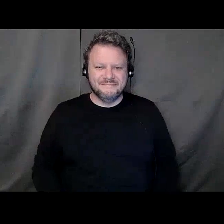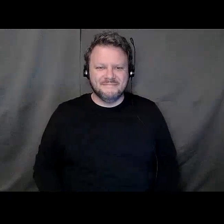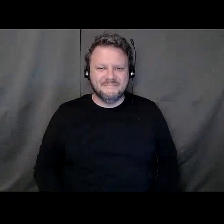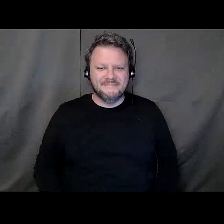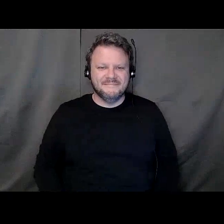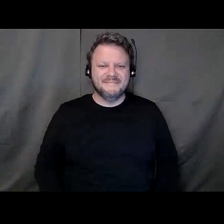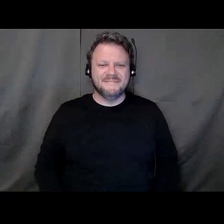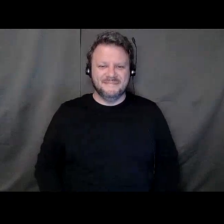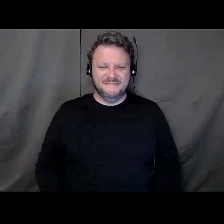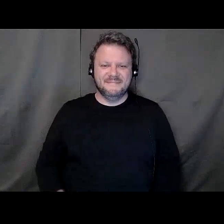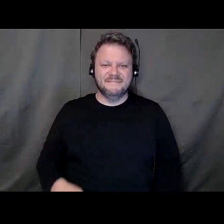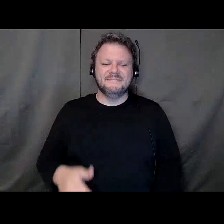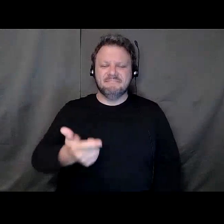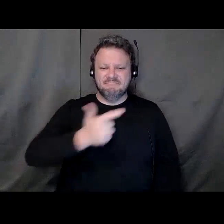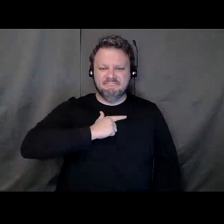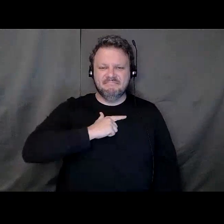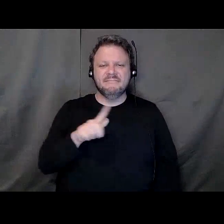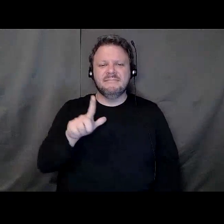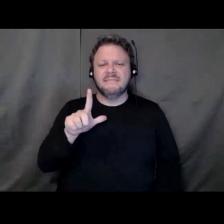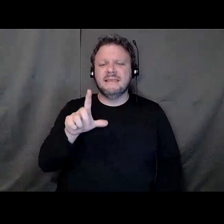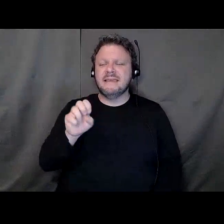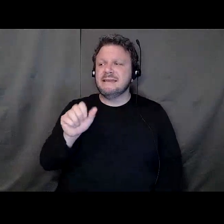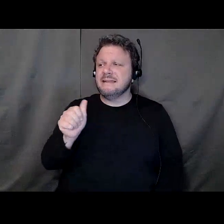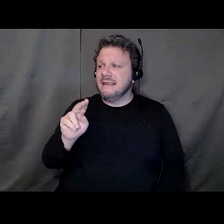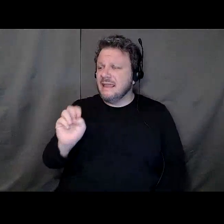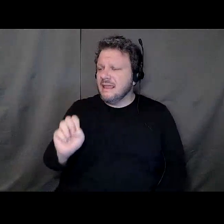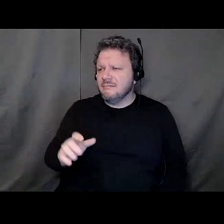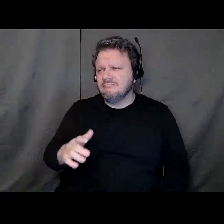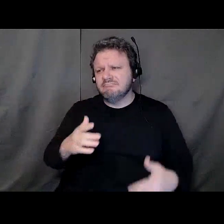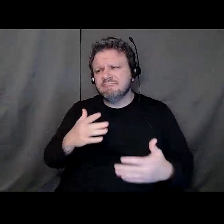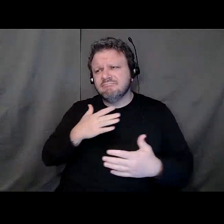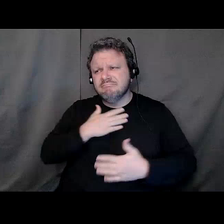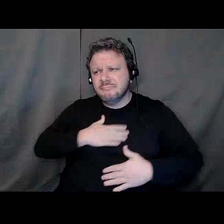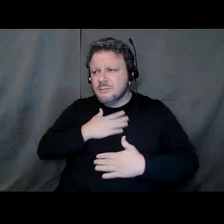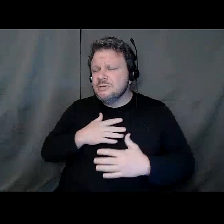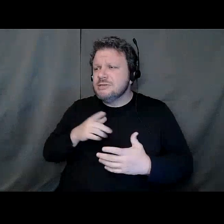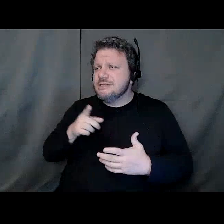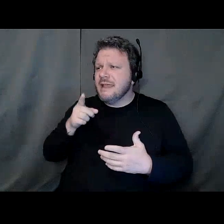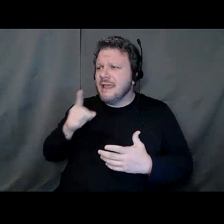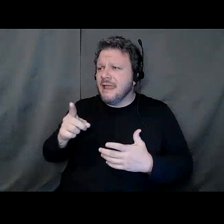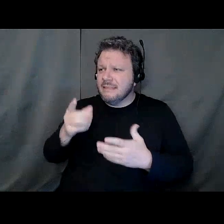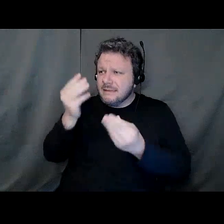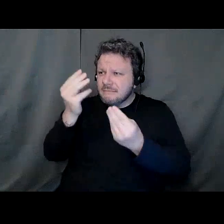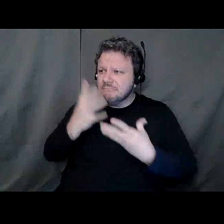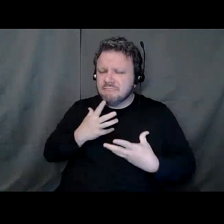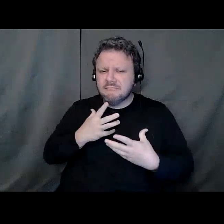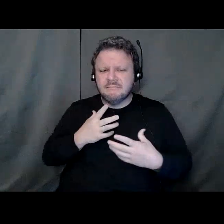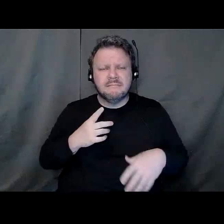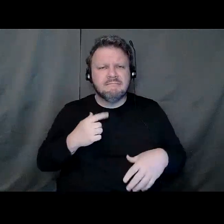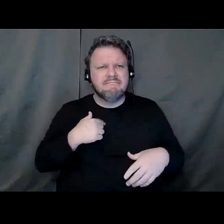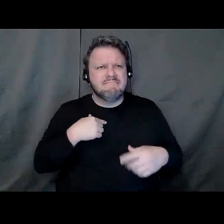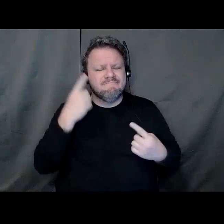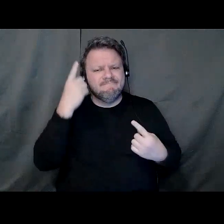So Leanne, we certainly appreciate the information you've given to us today and I kind of thought about you were taking us,